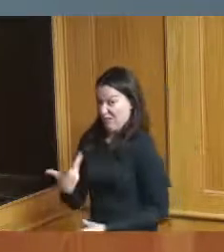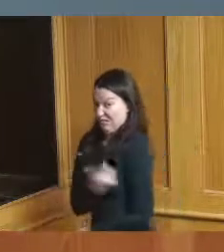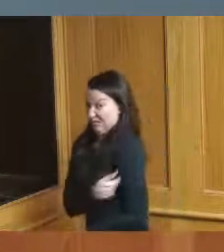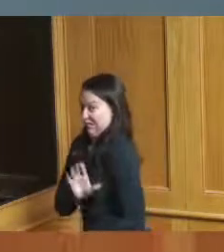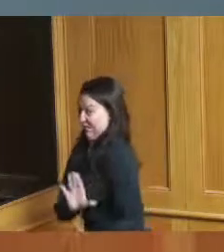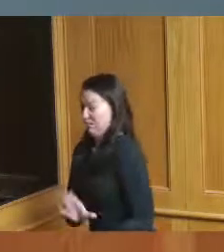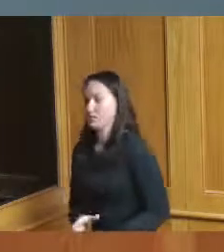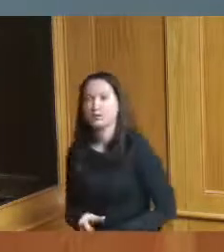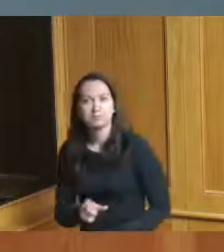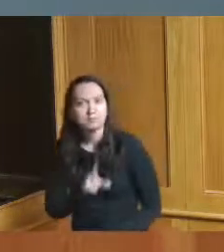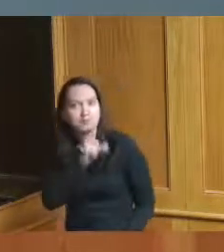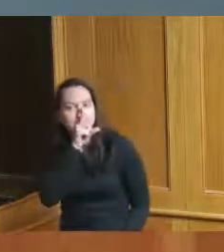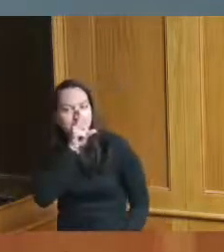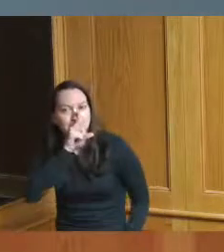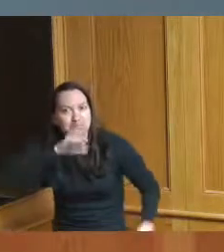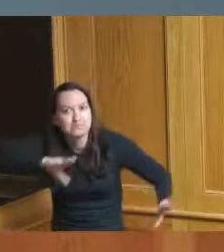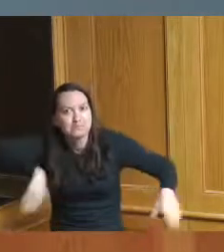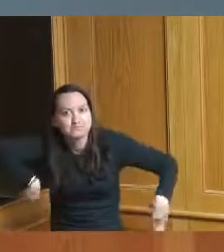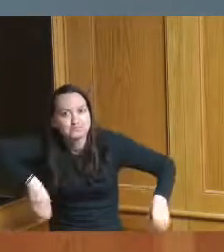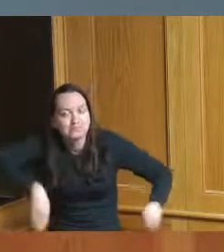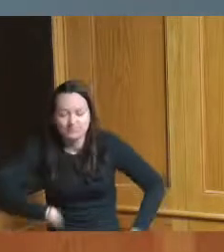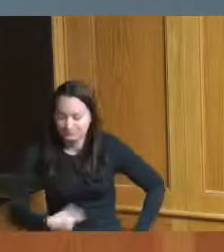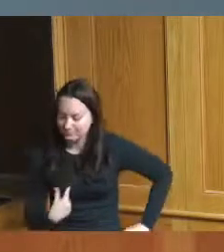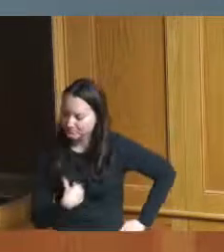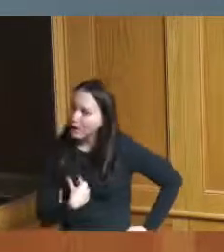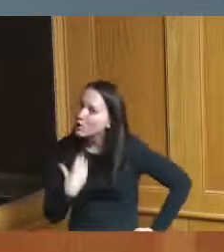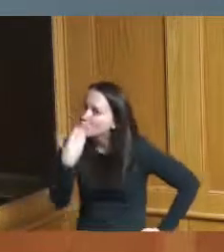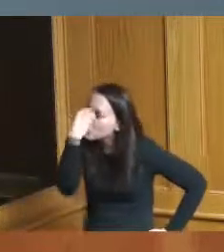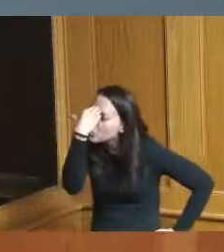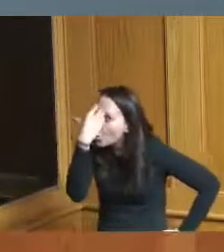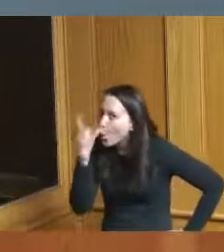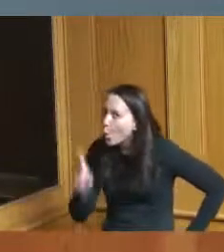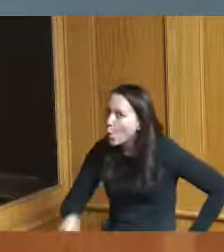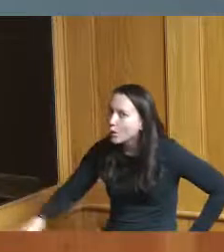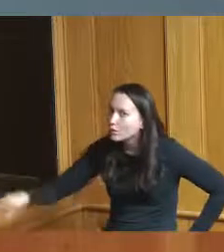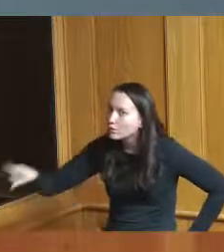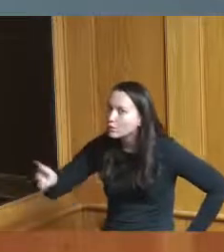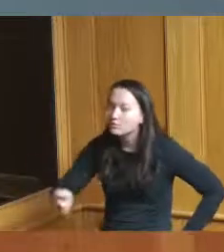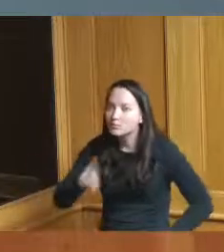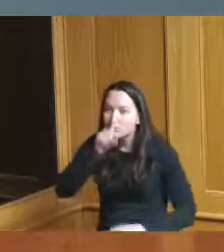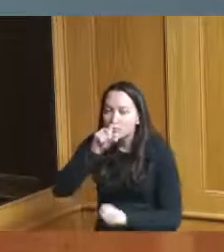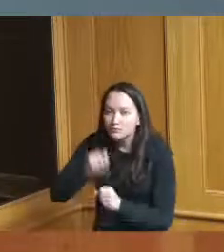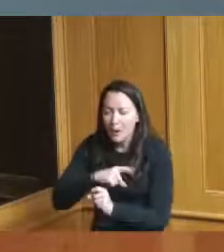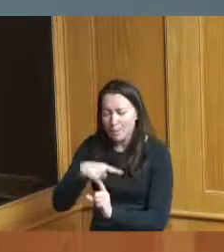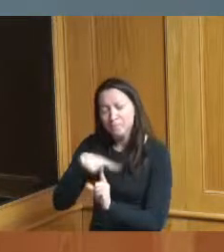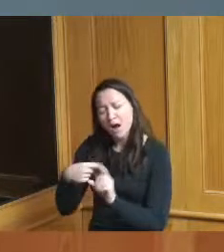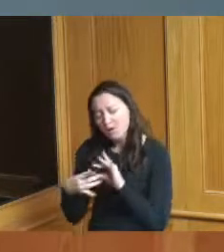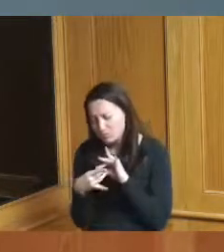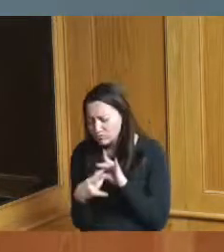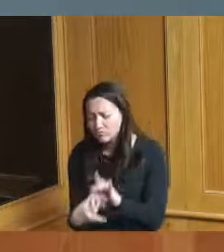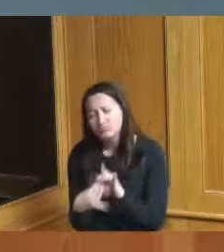but they didn't do it and I know that they that we have a positive relationship so it's